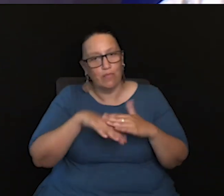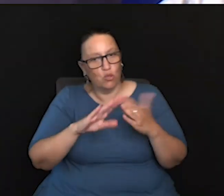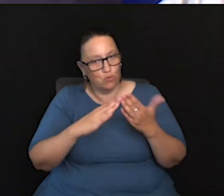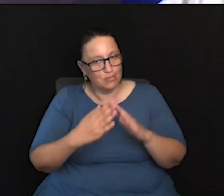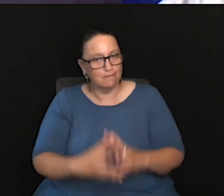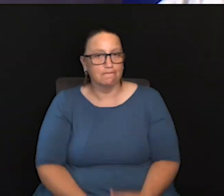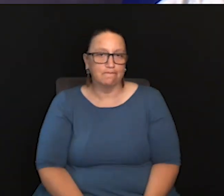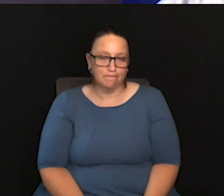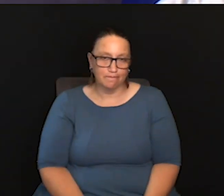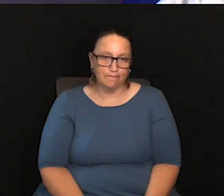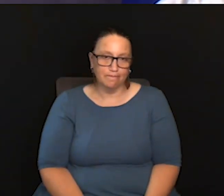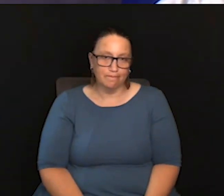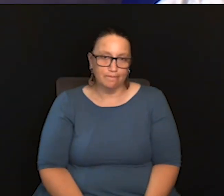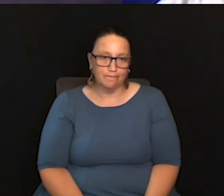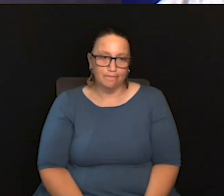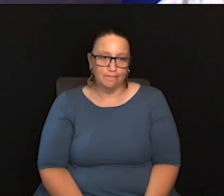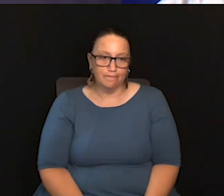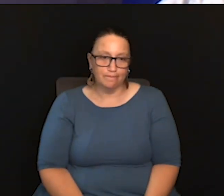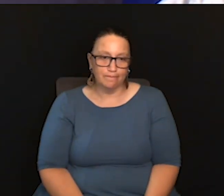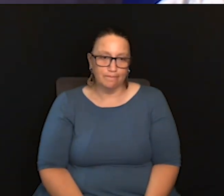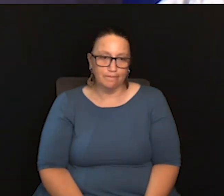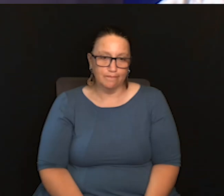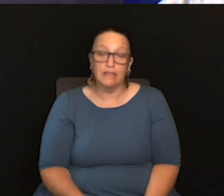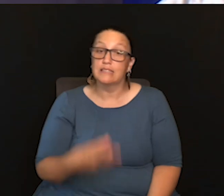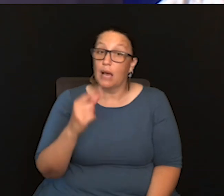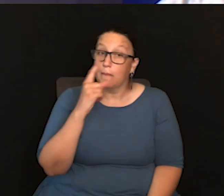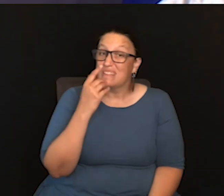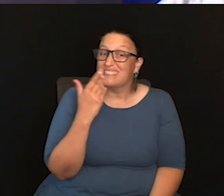I do know that there will be many people recently infected with COVID-19